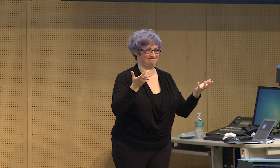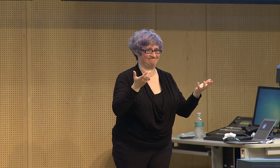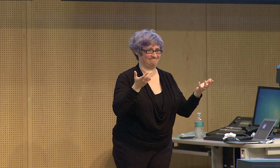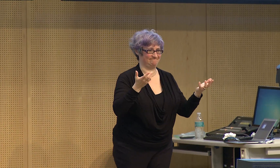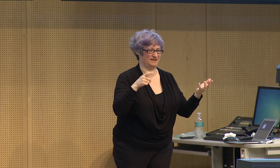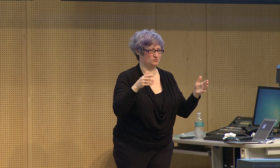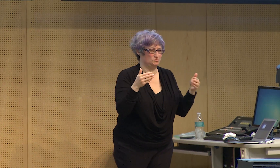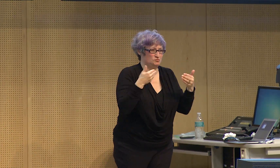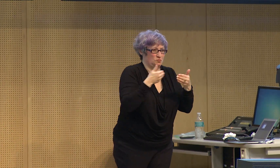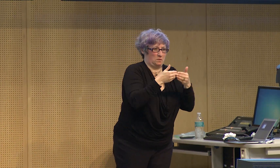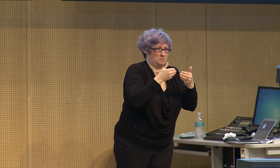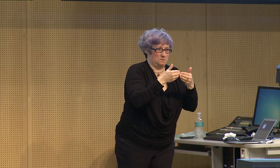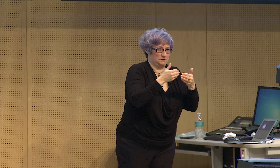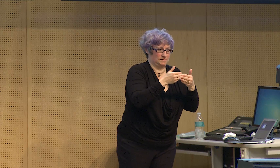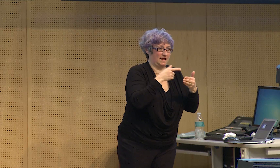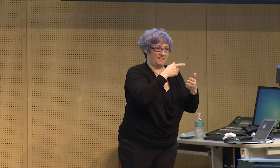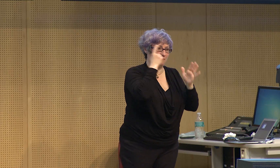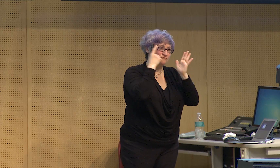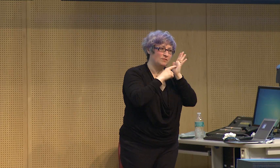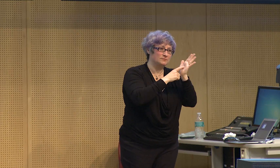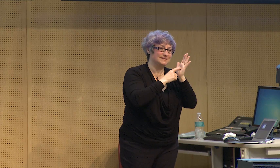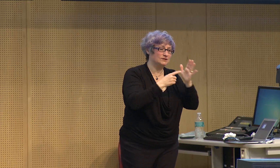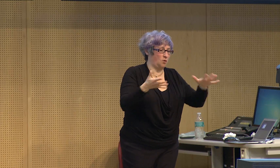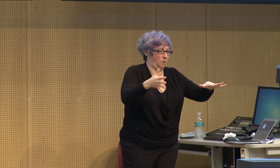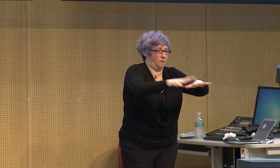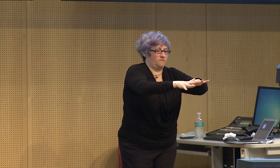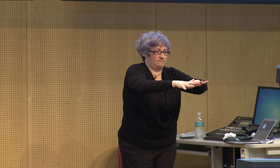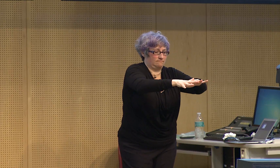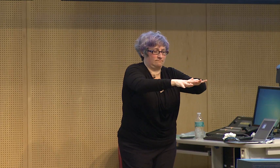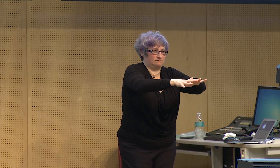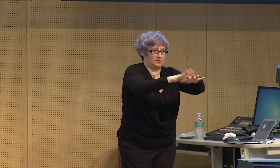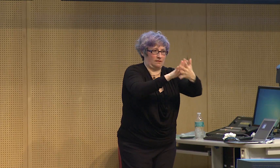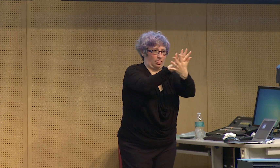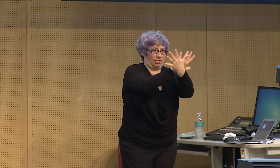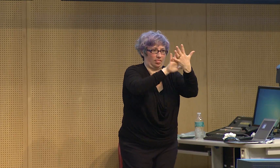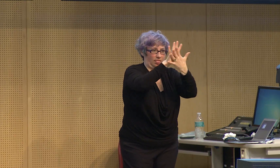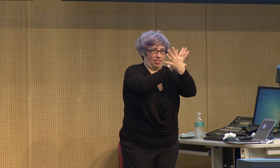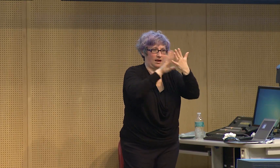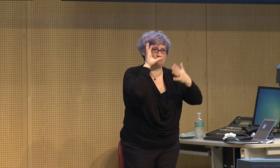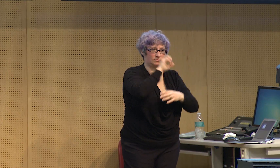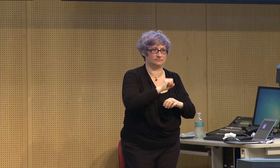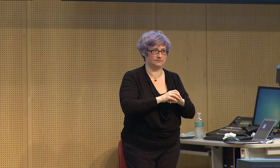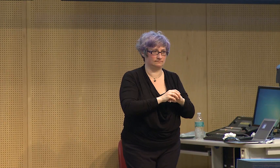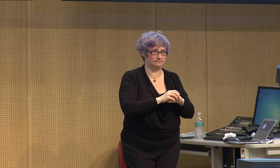which is the larger quantity because it's larger than the quantity 4.